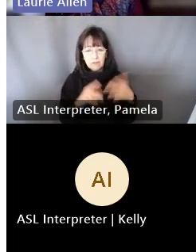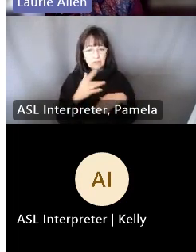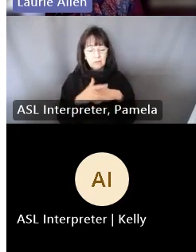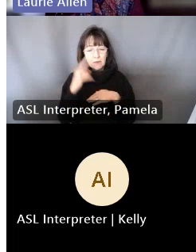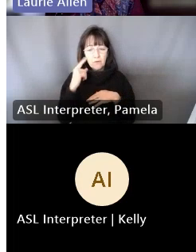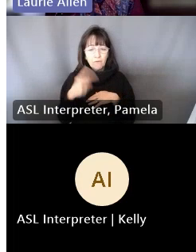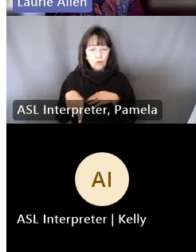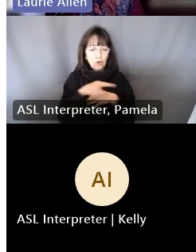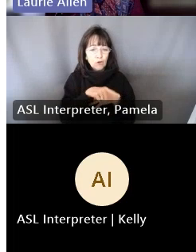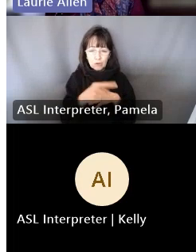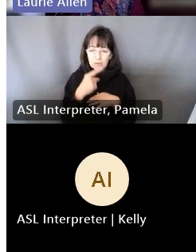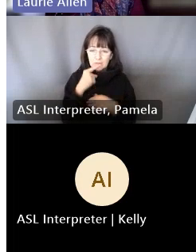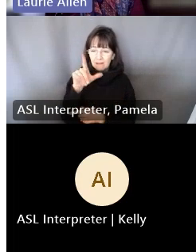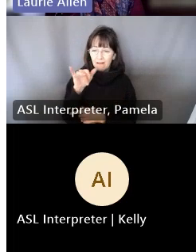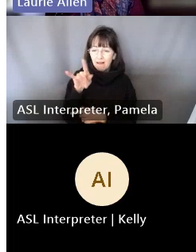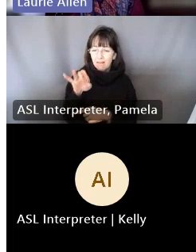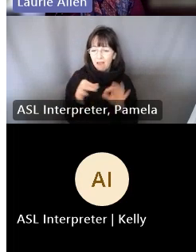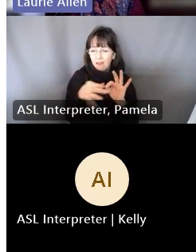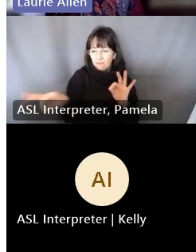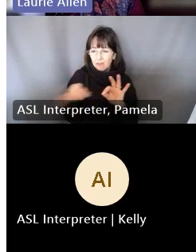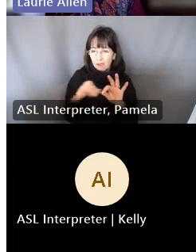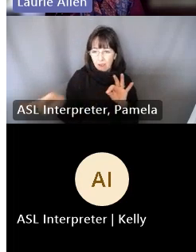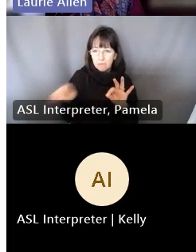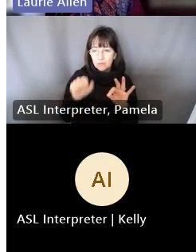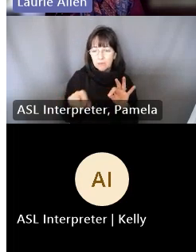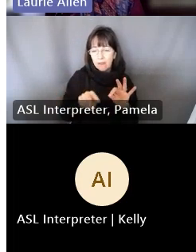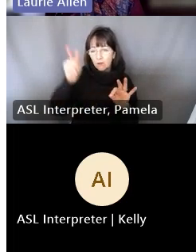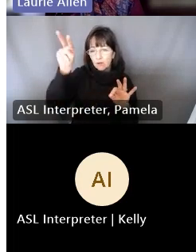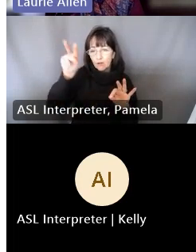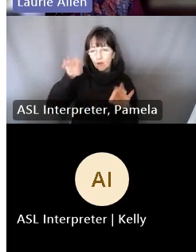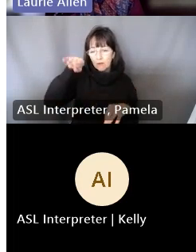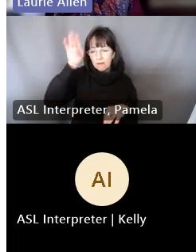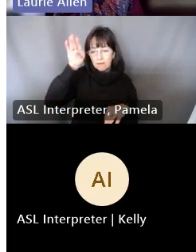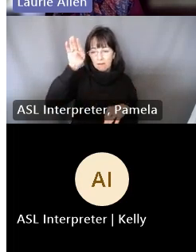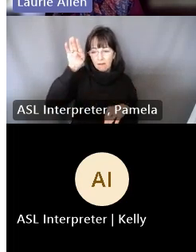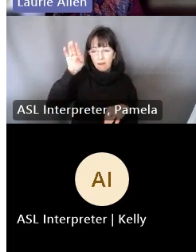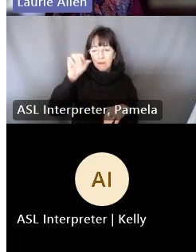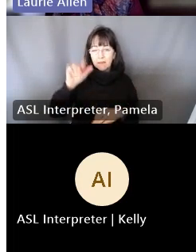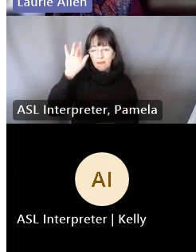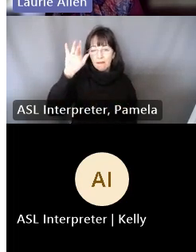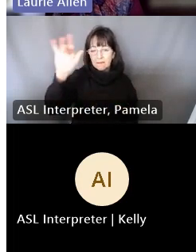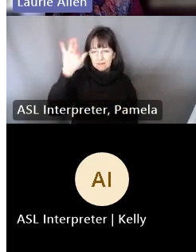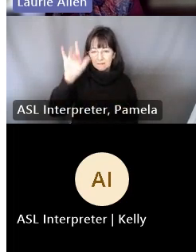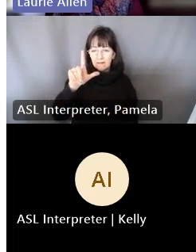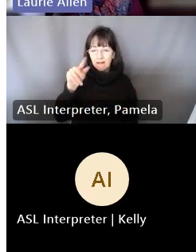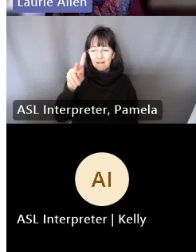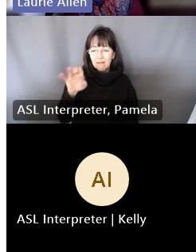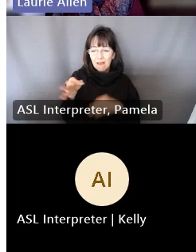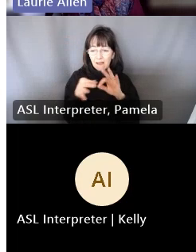So you can go to your “More” menu at the top of your application and select “Live Captions.” That turns captions on just for you.